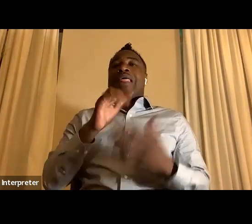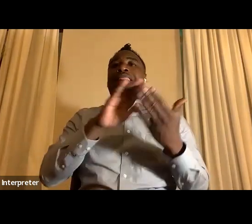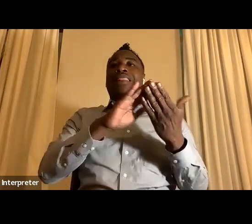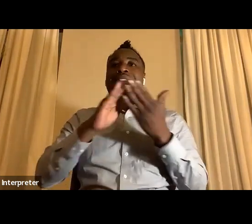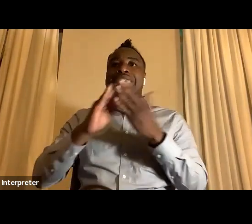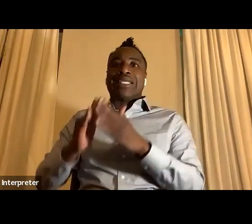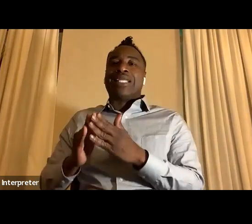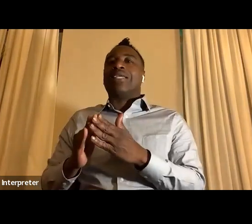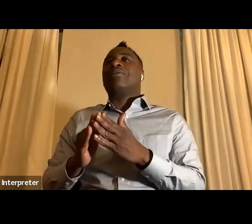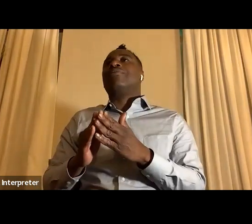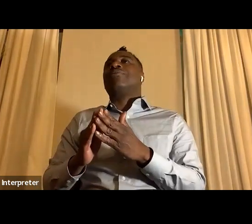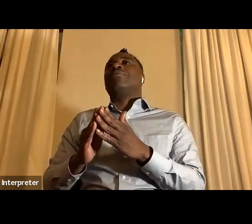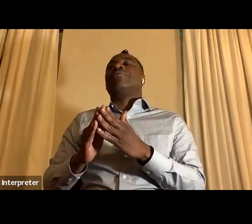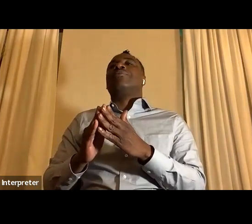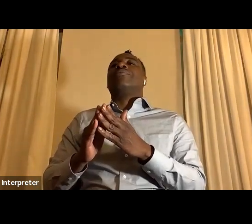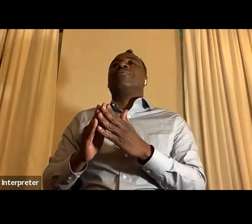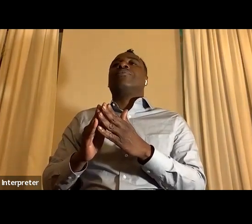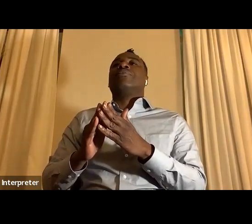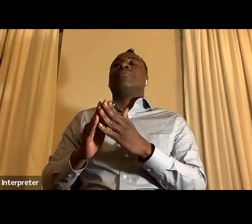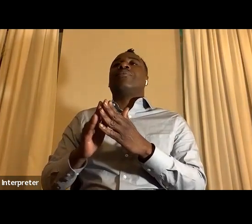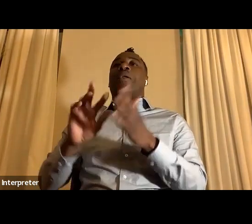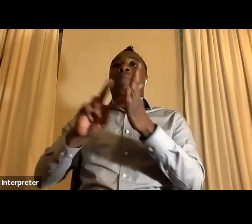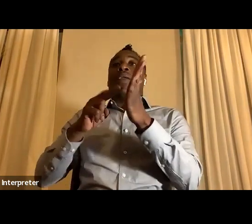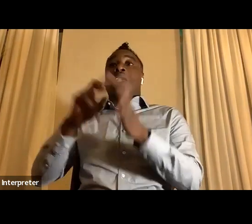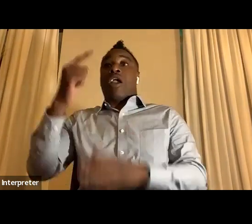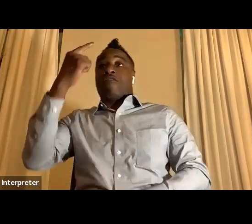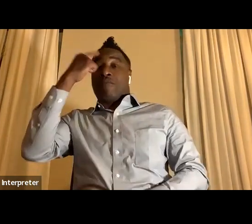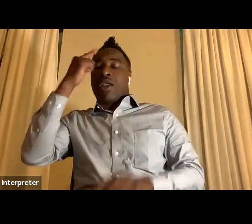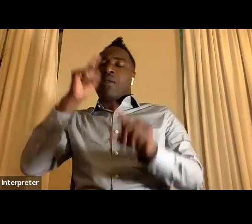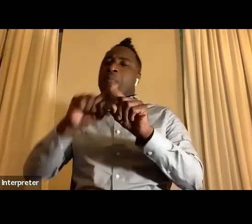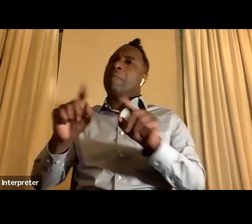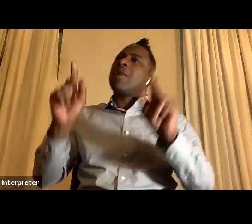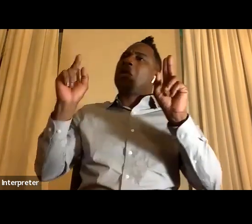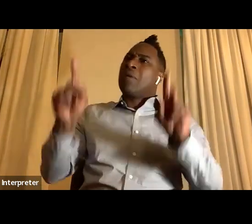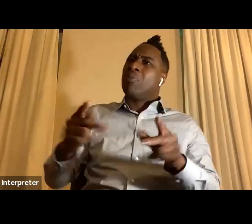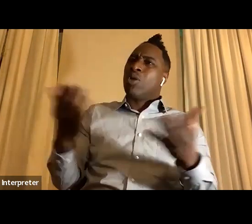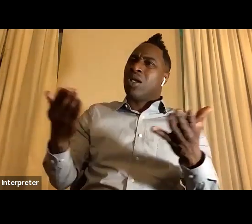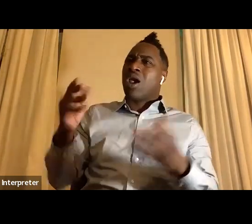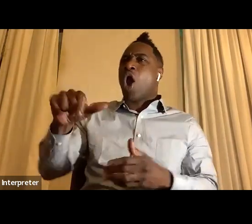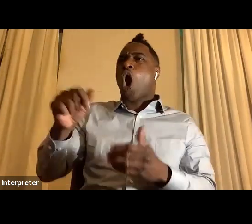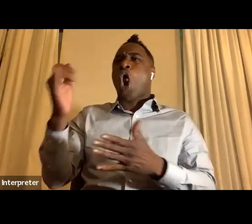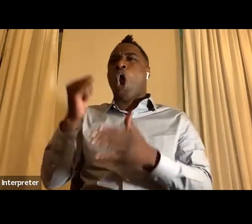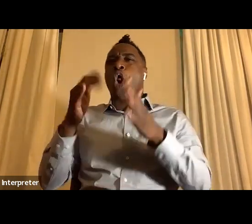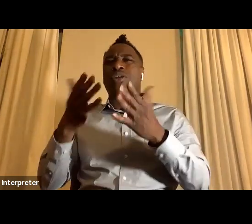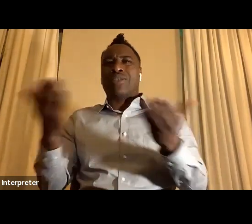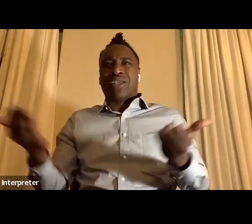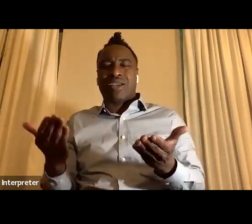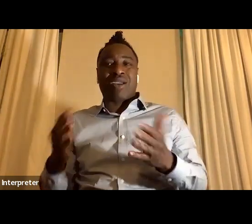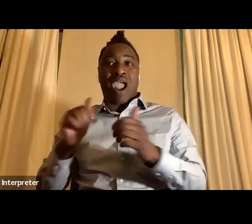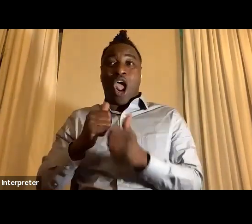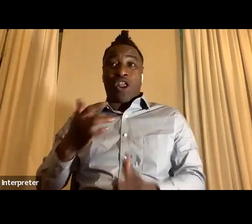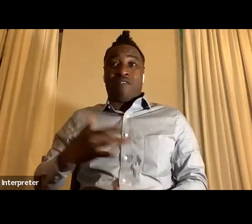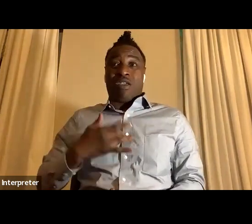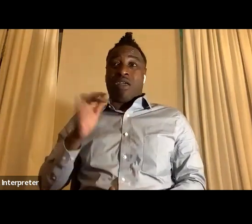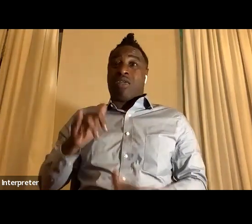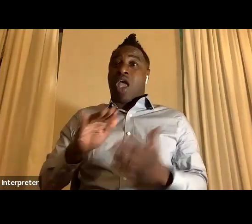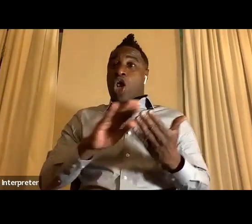standing thing, but as like the people here and the other artists here? How do you feel like that community shows up for you,